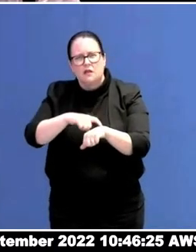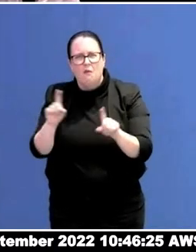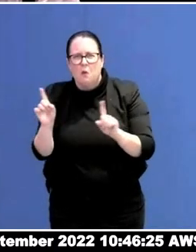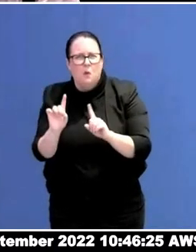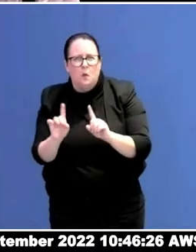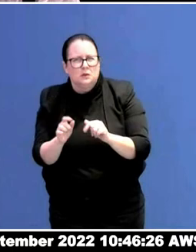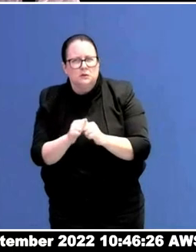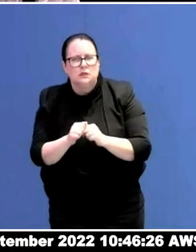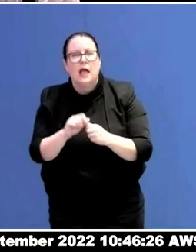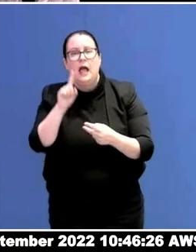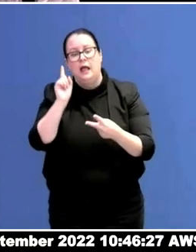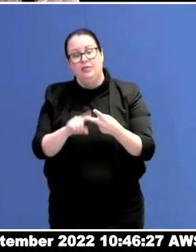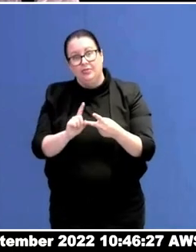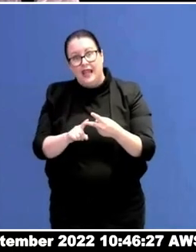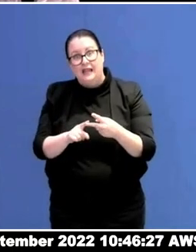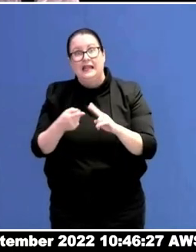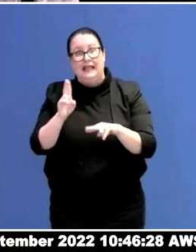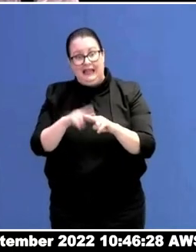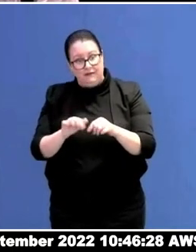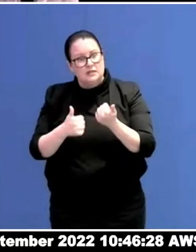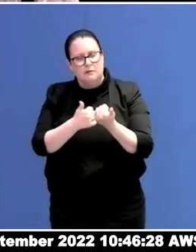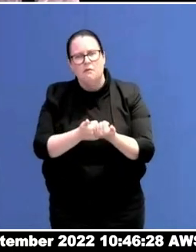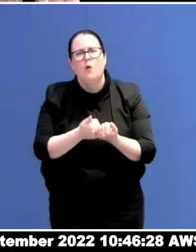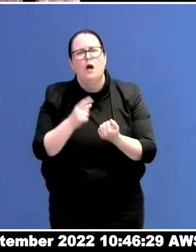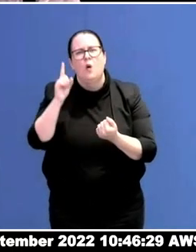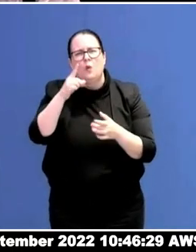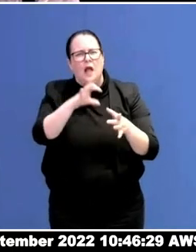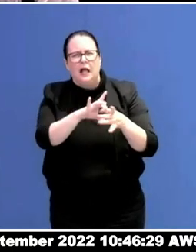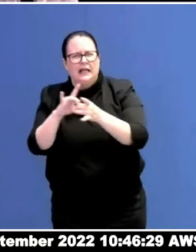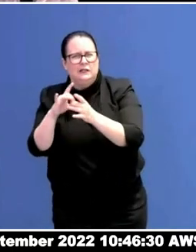And I want to understand then the link to the NDIS, if you can then explain that.